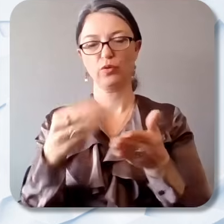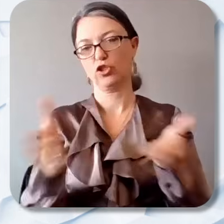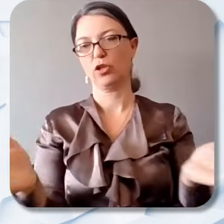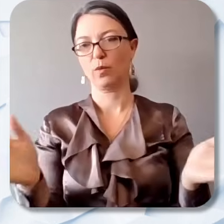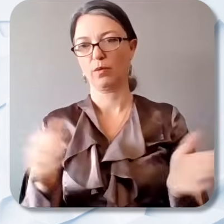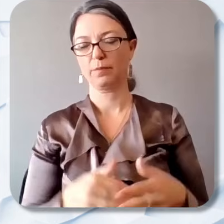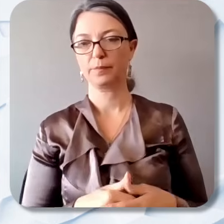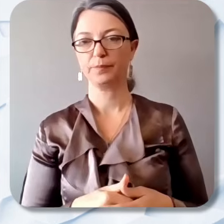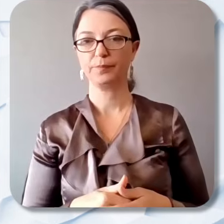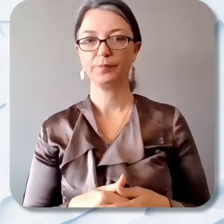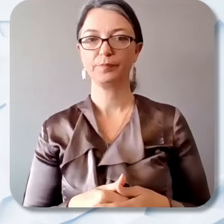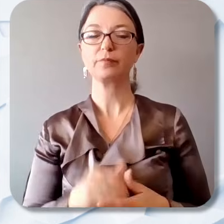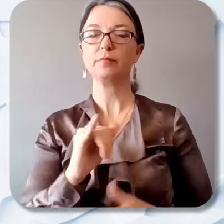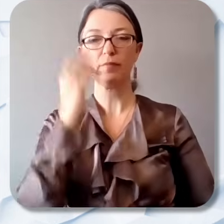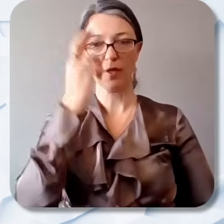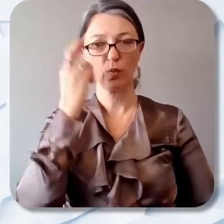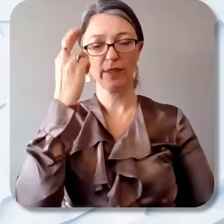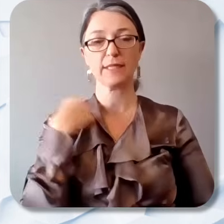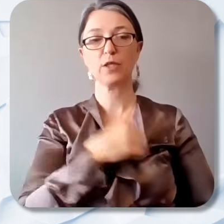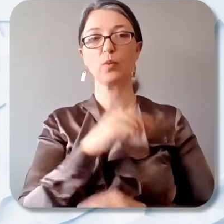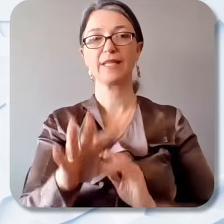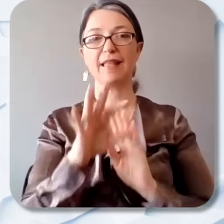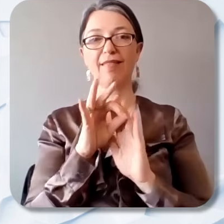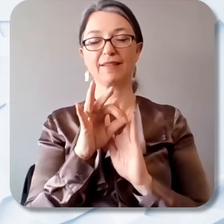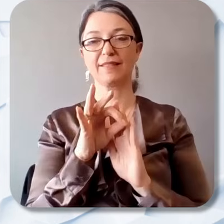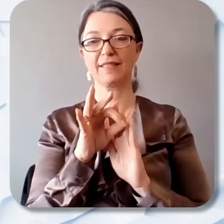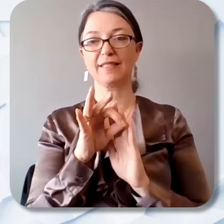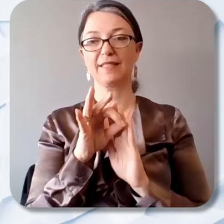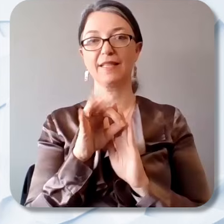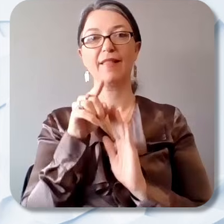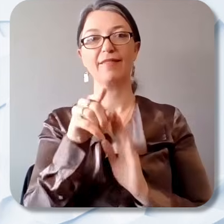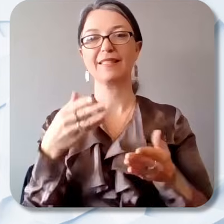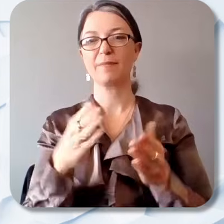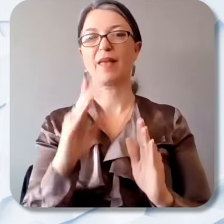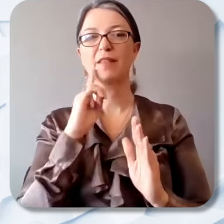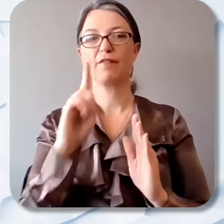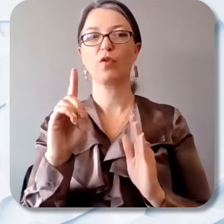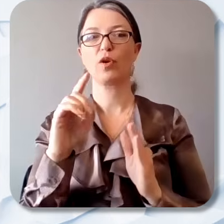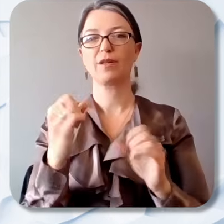It is the reason that we selected this method of data collection, instead of putting it